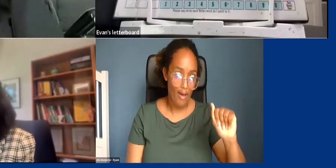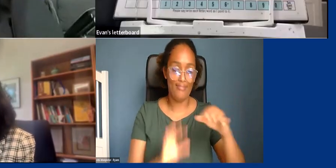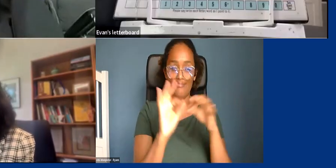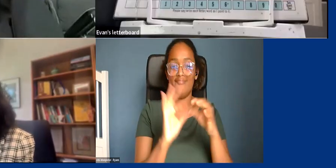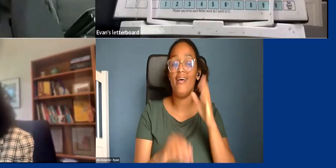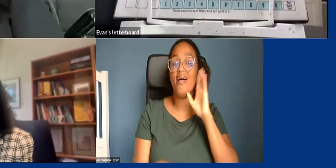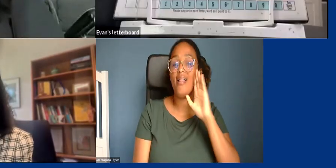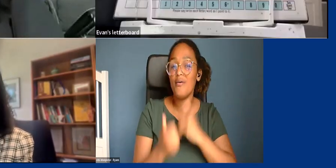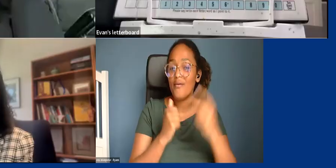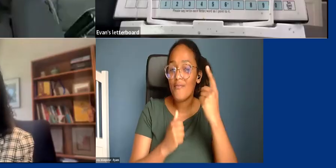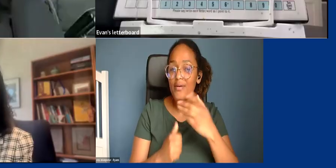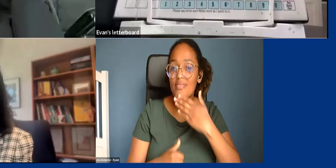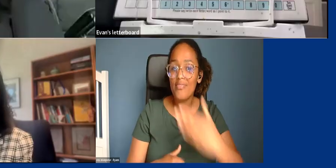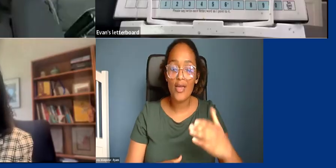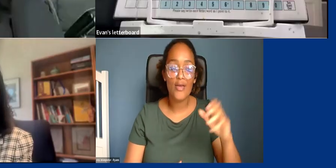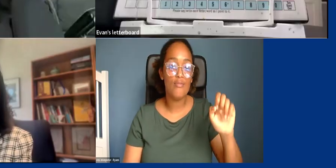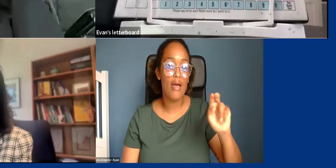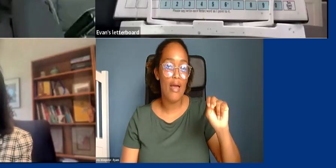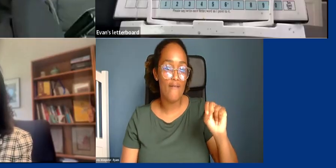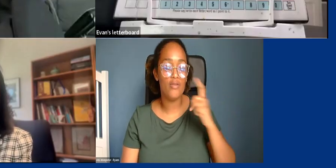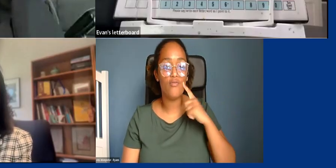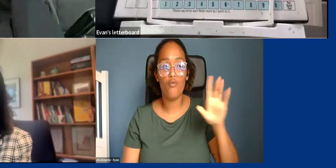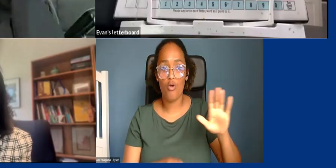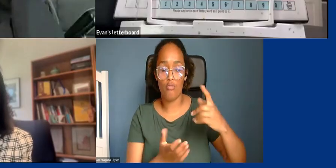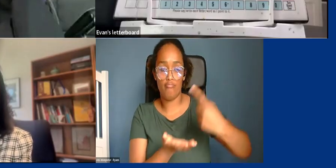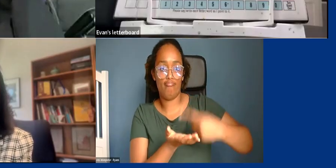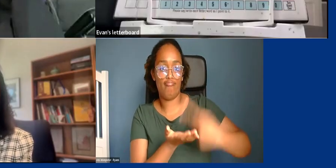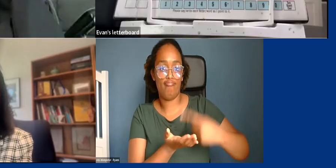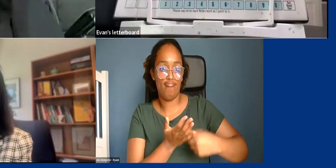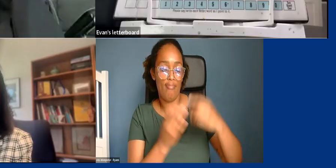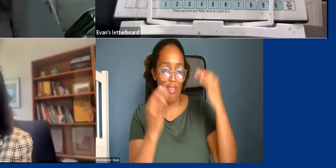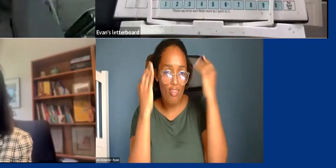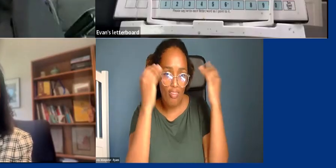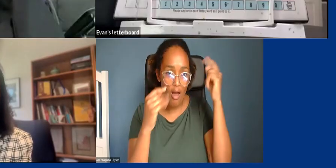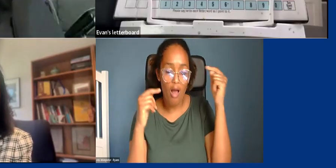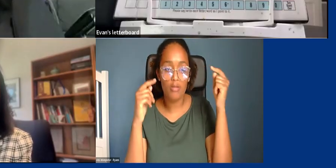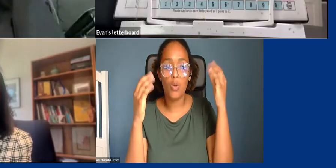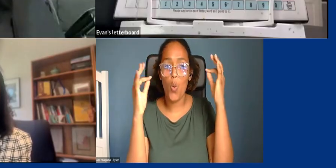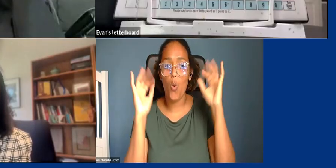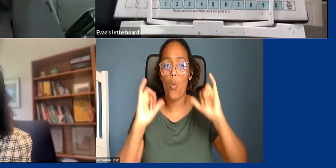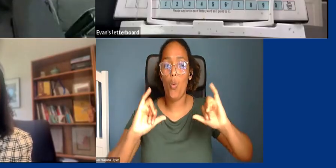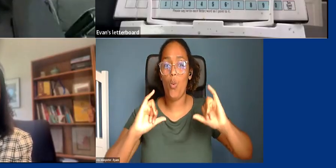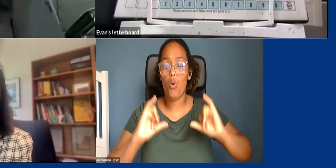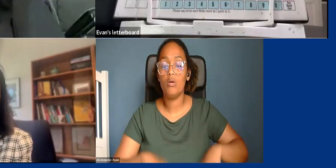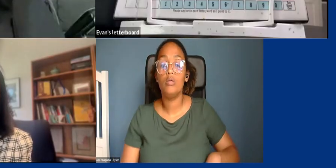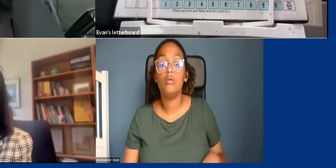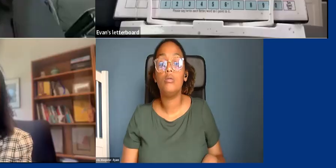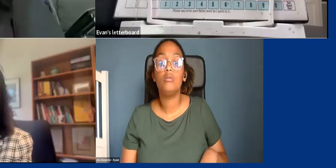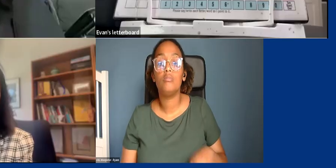Your work challenges assumptions and expands how we think about disability and sexuality and rights.